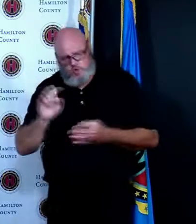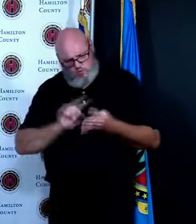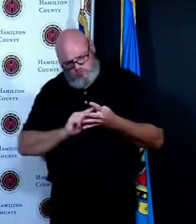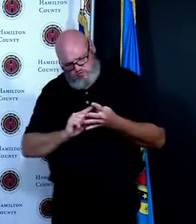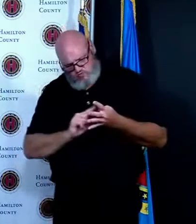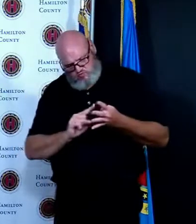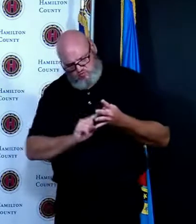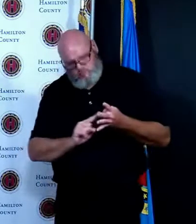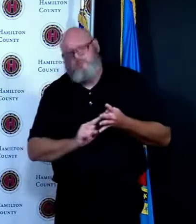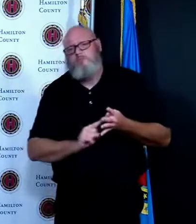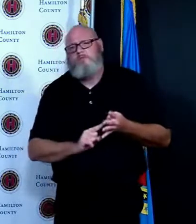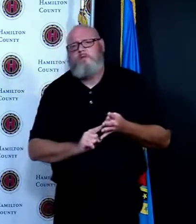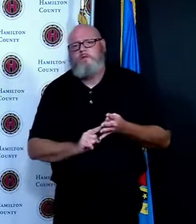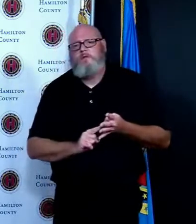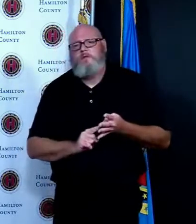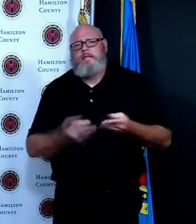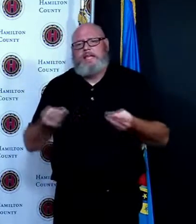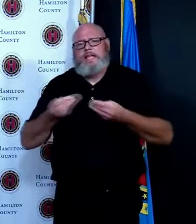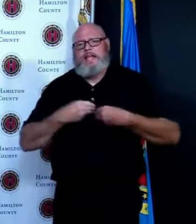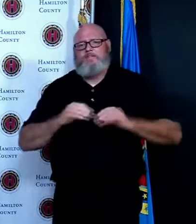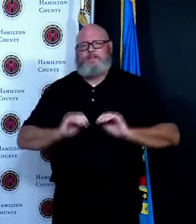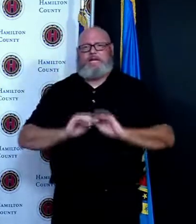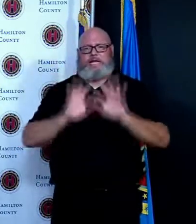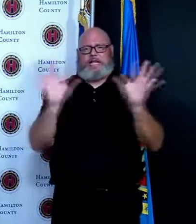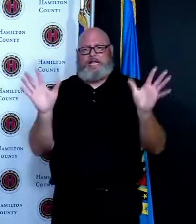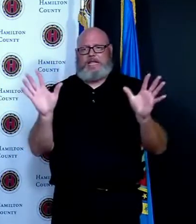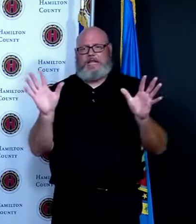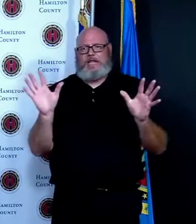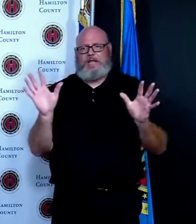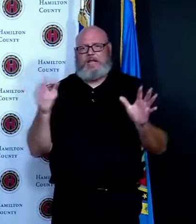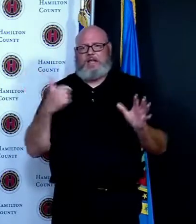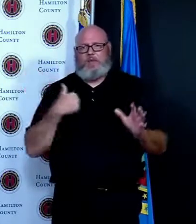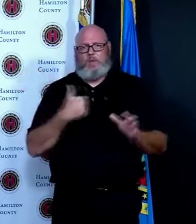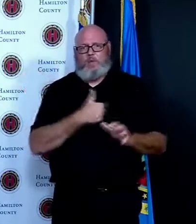as you can see we had four buckets we had funding available for public health initiatives